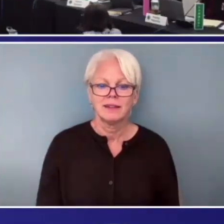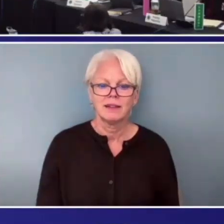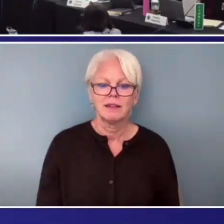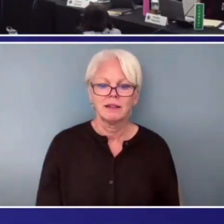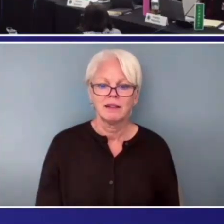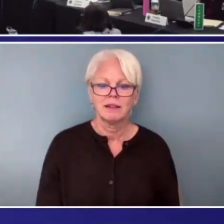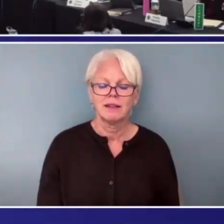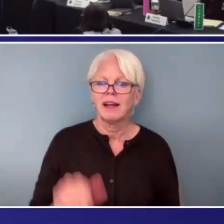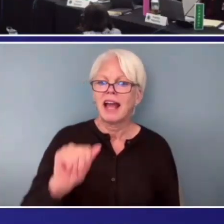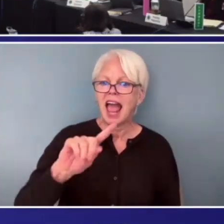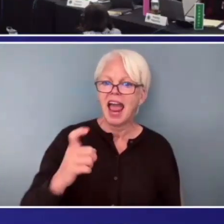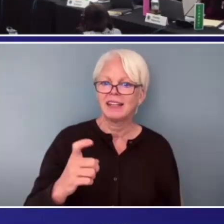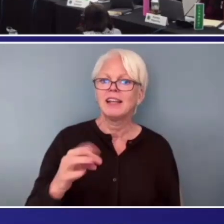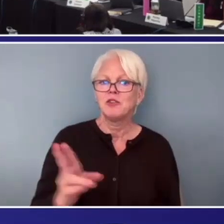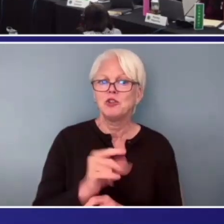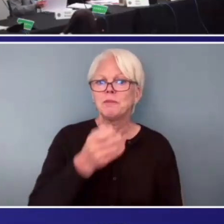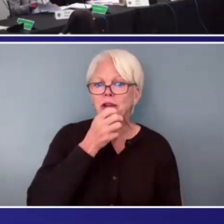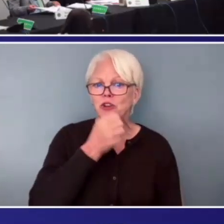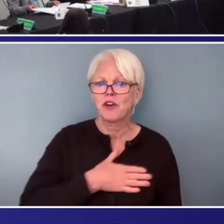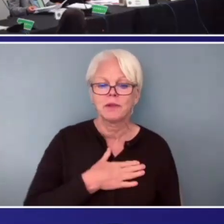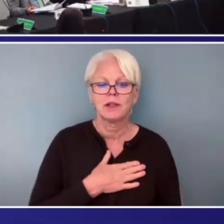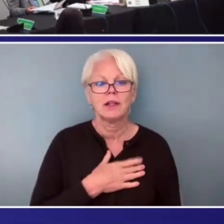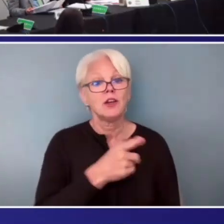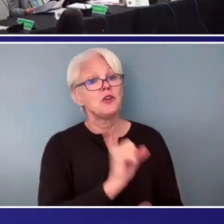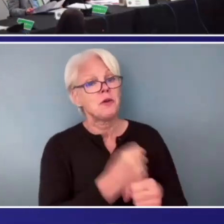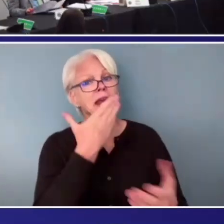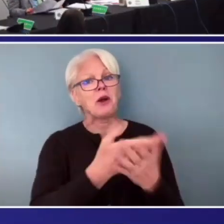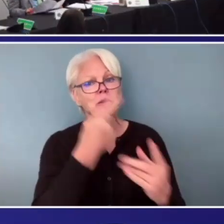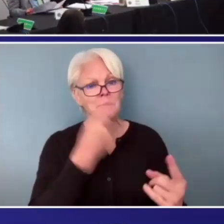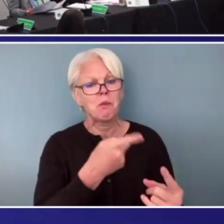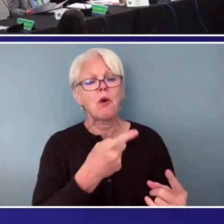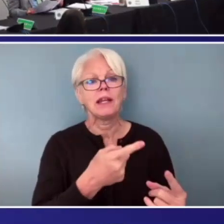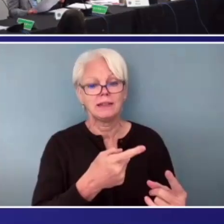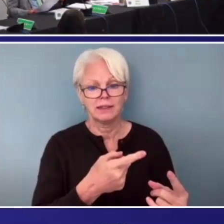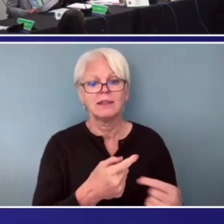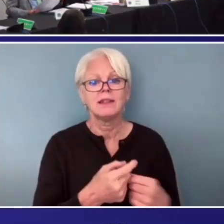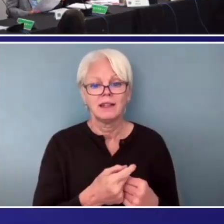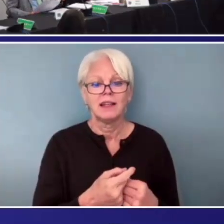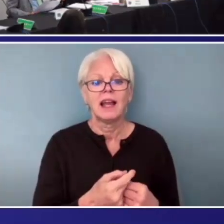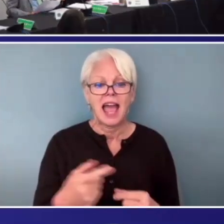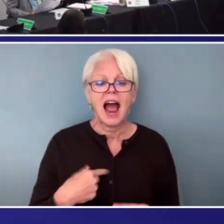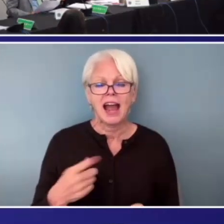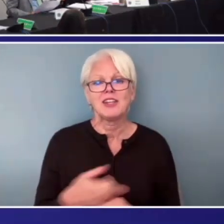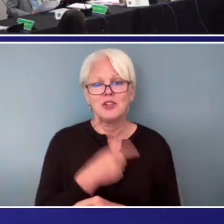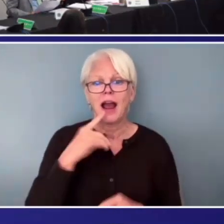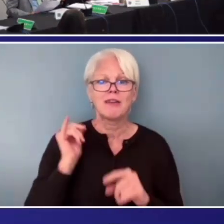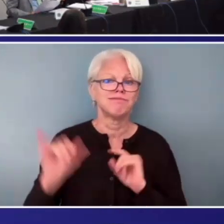Alex, if you could use your microphone, please? You made a very good point. And I used an expletive, and, and I thought it was very funny.